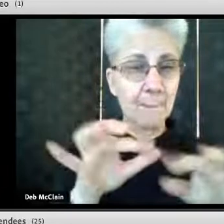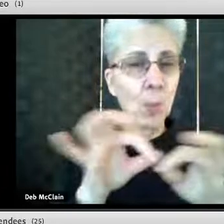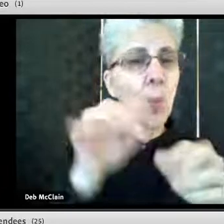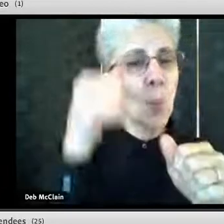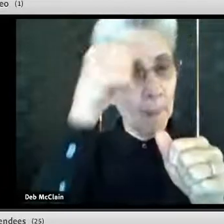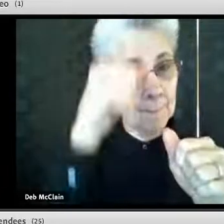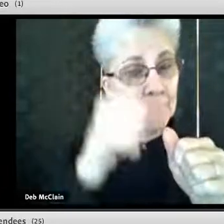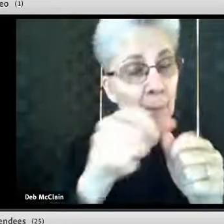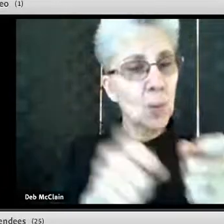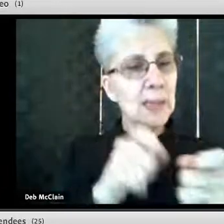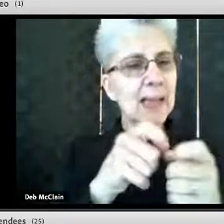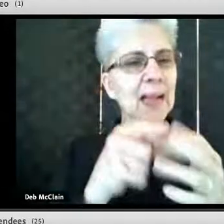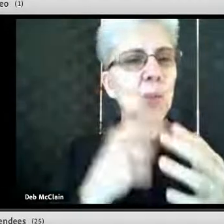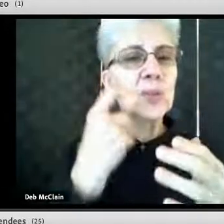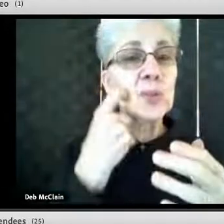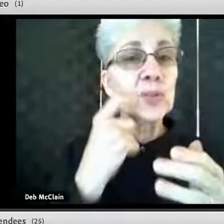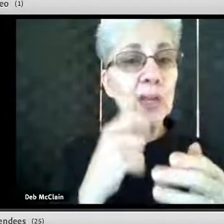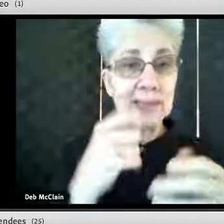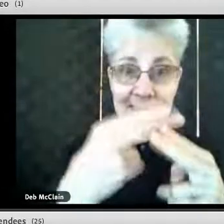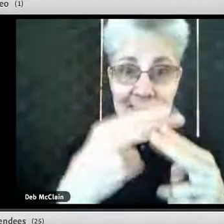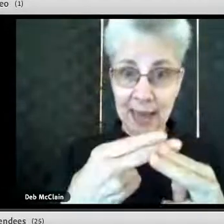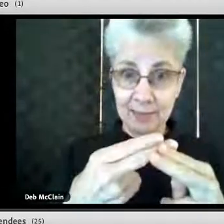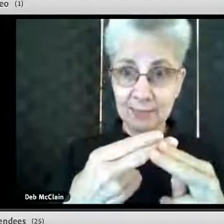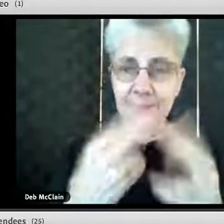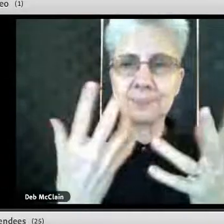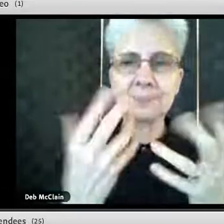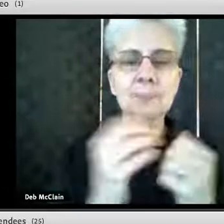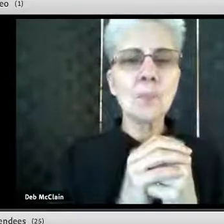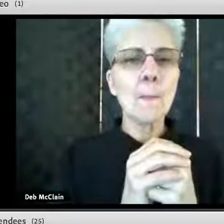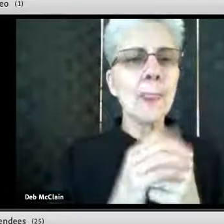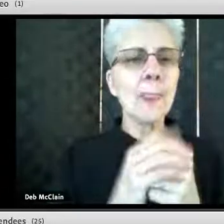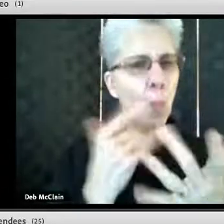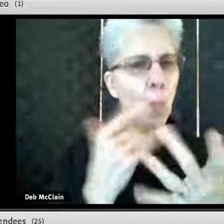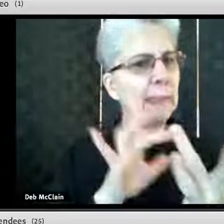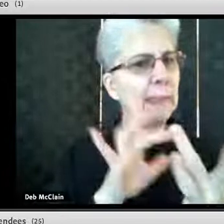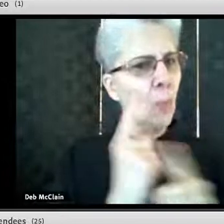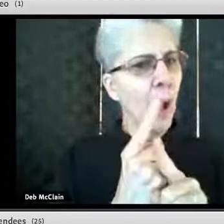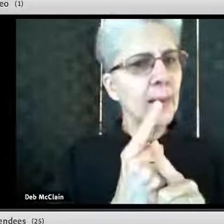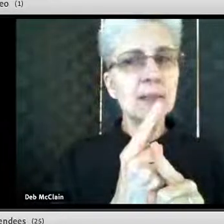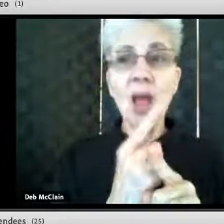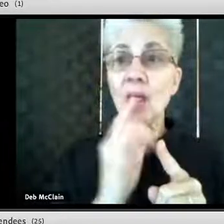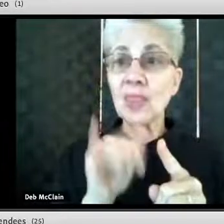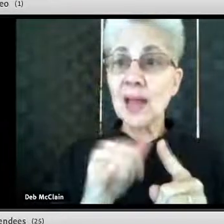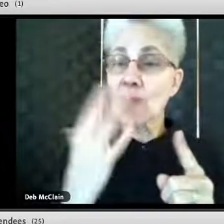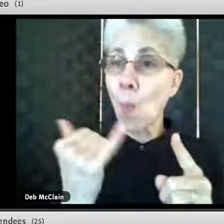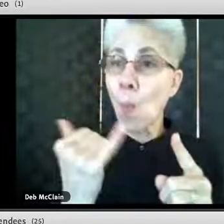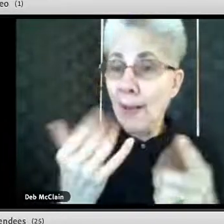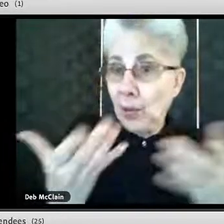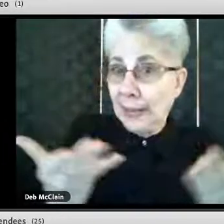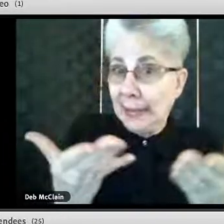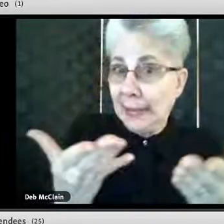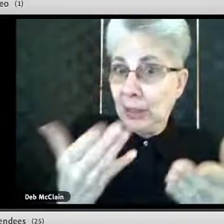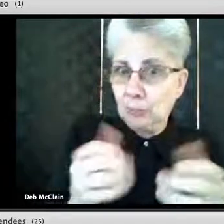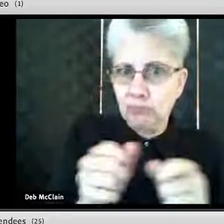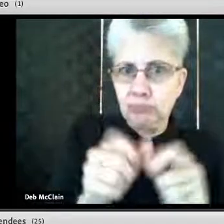exactly what you just said because they want to connect, right? That is why they're there.